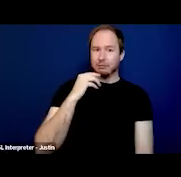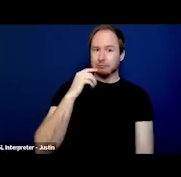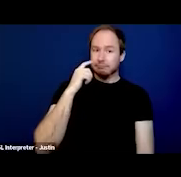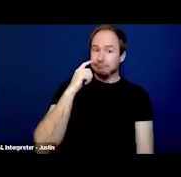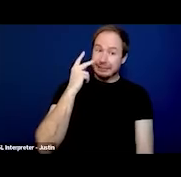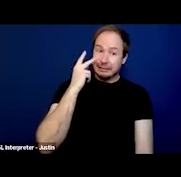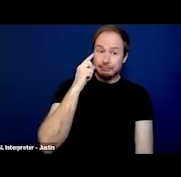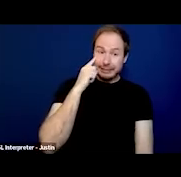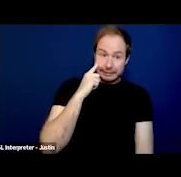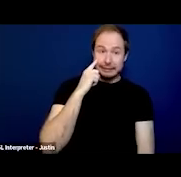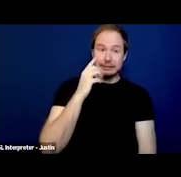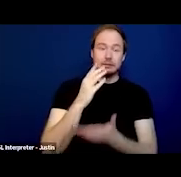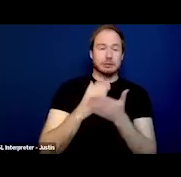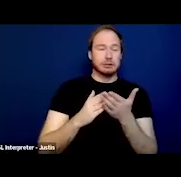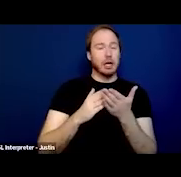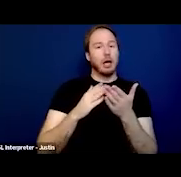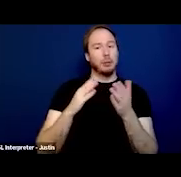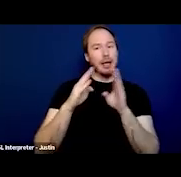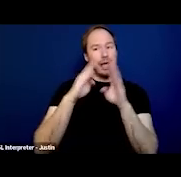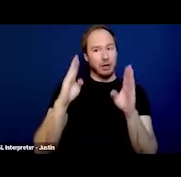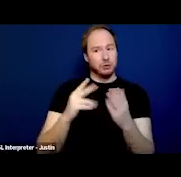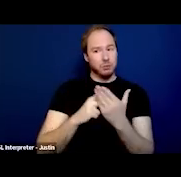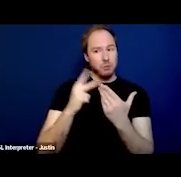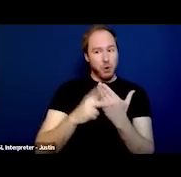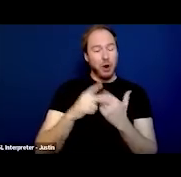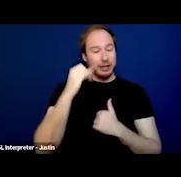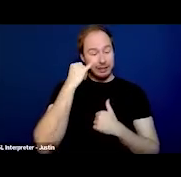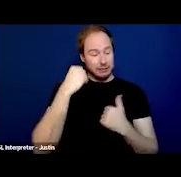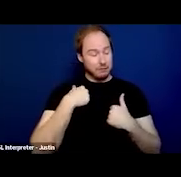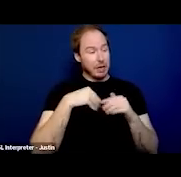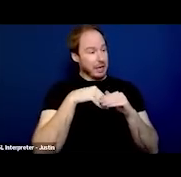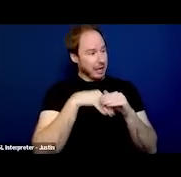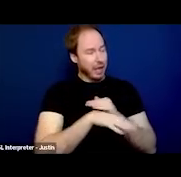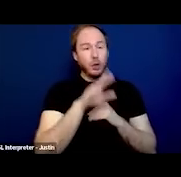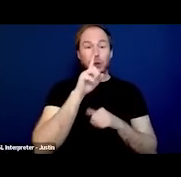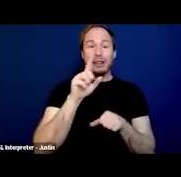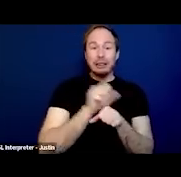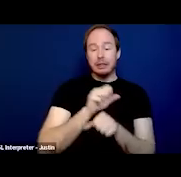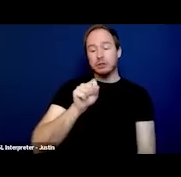unfortunately, they strip search residents when they enter a building, programs where housing staff yell